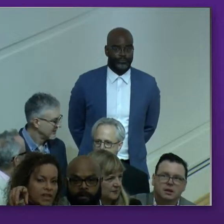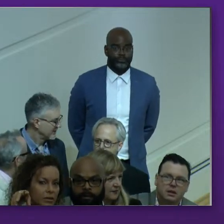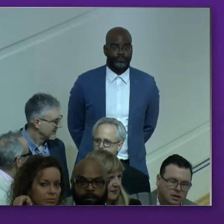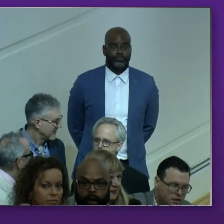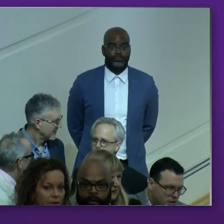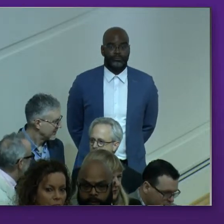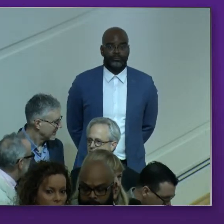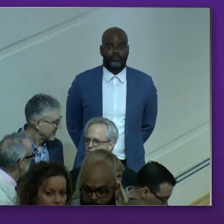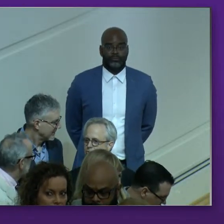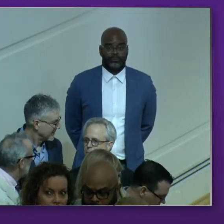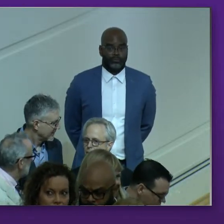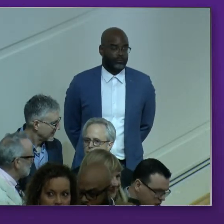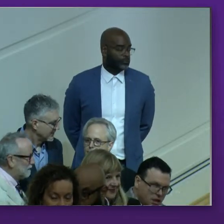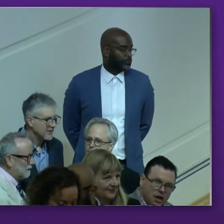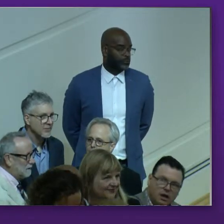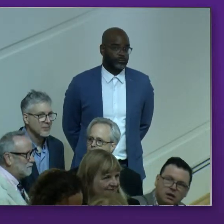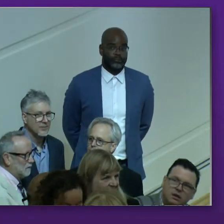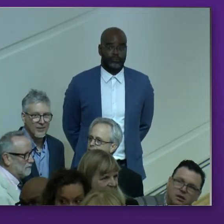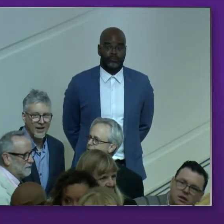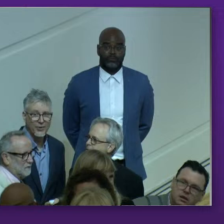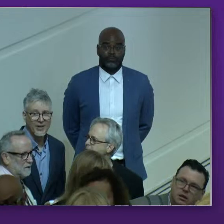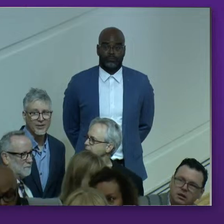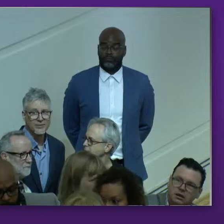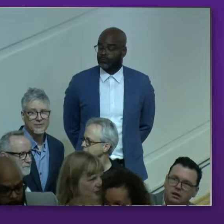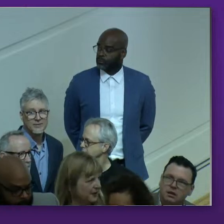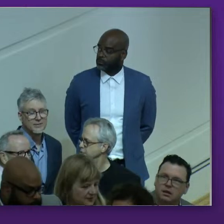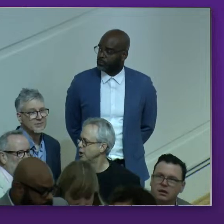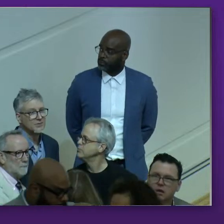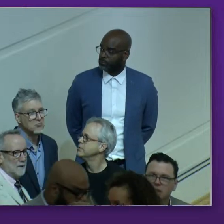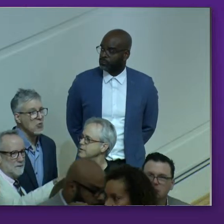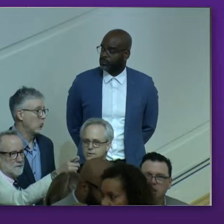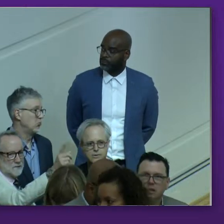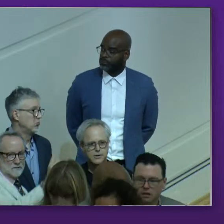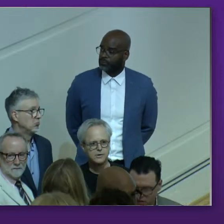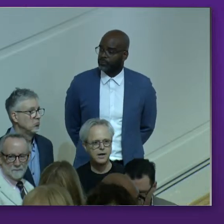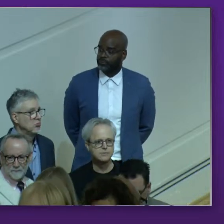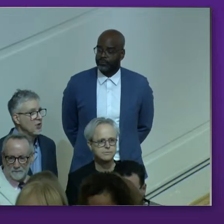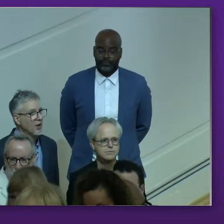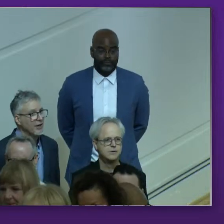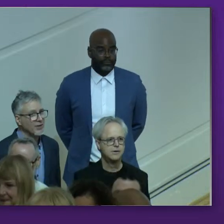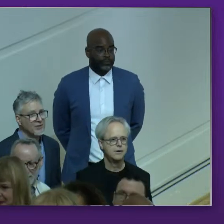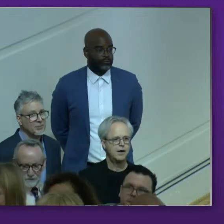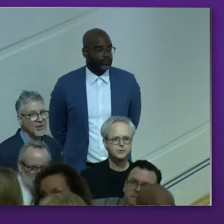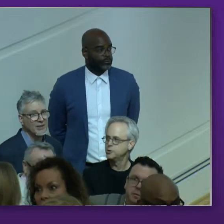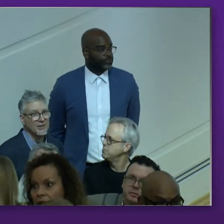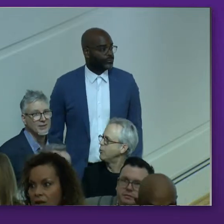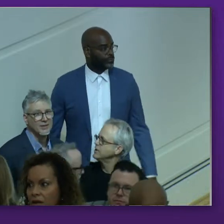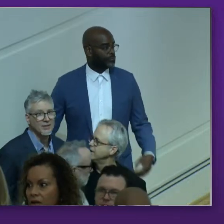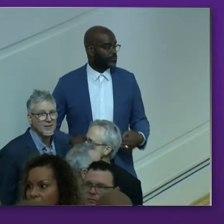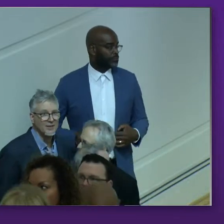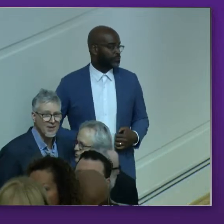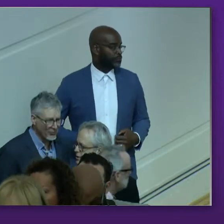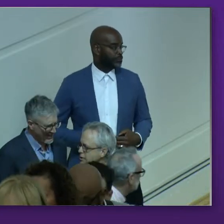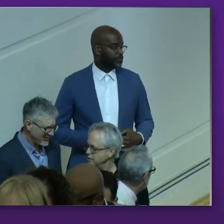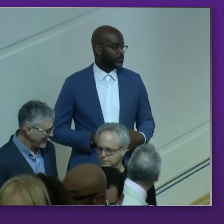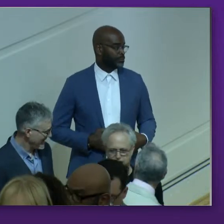COMFORTABLE FACULTY AND STAFF